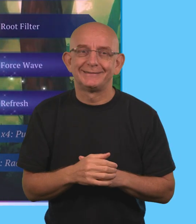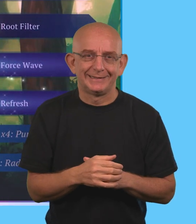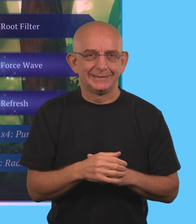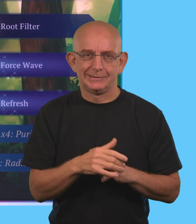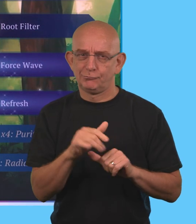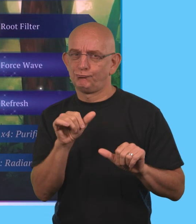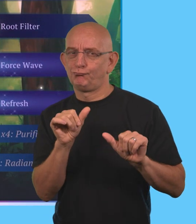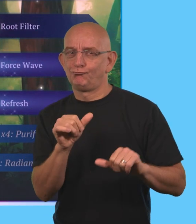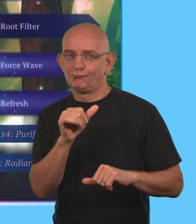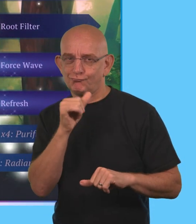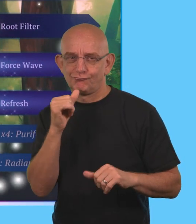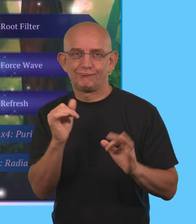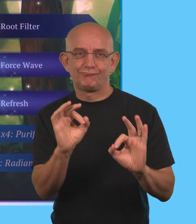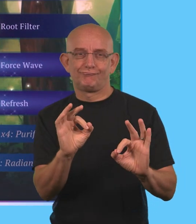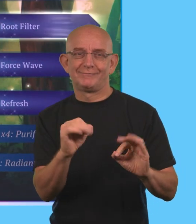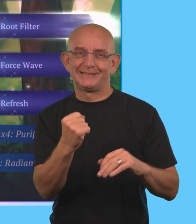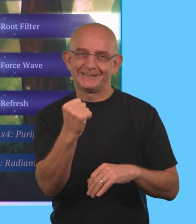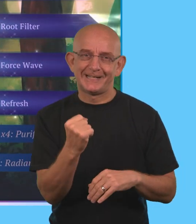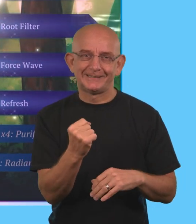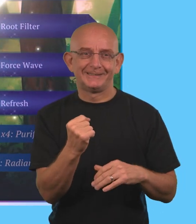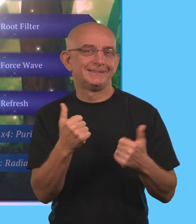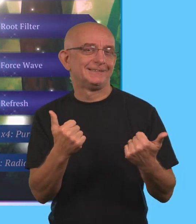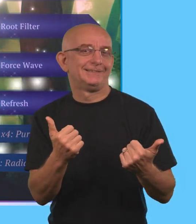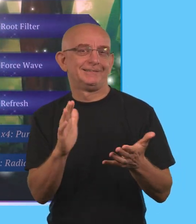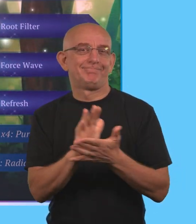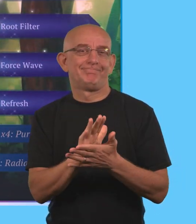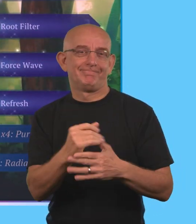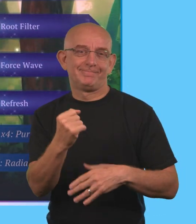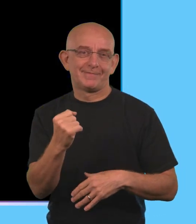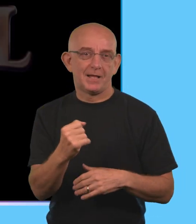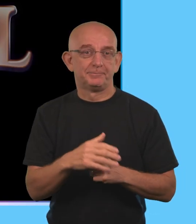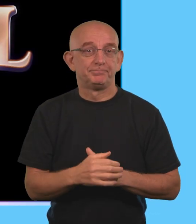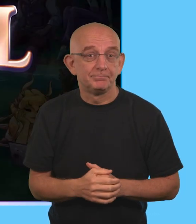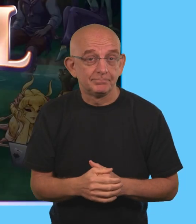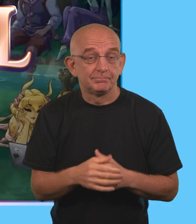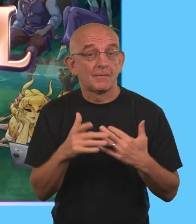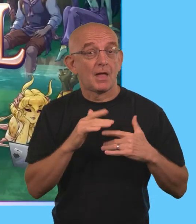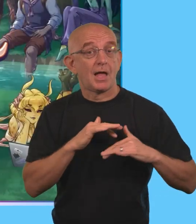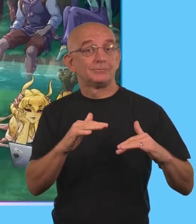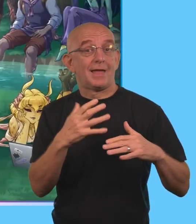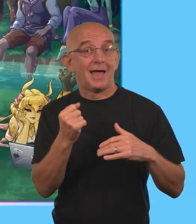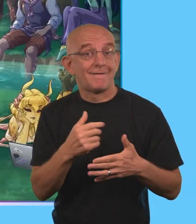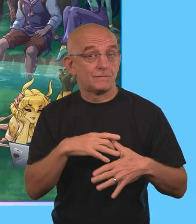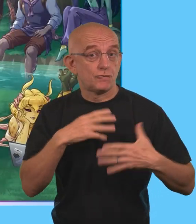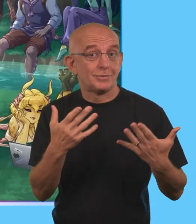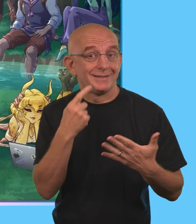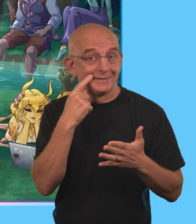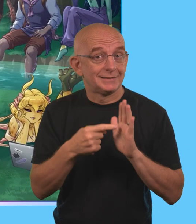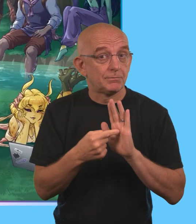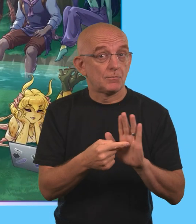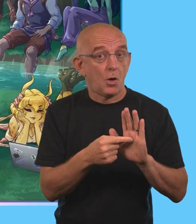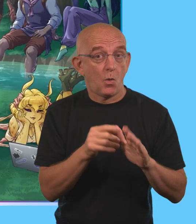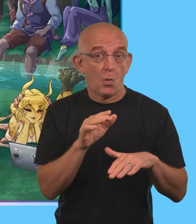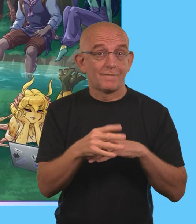Tasty. Yes. Yeah. Heartspell has a free demo with over 90 minutes of